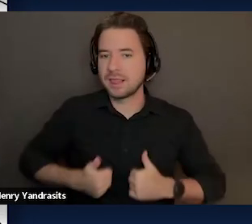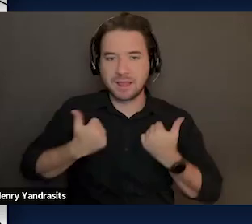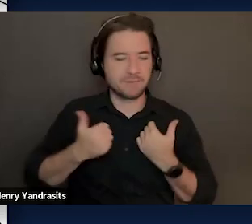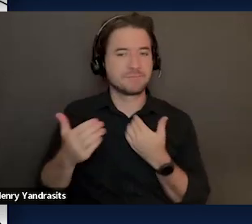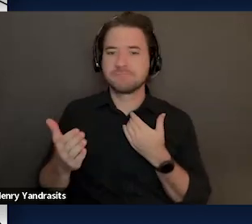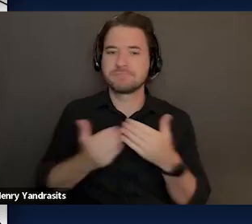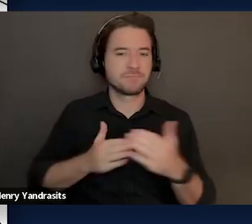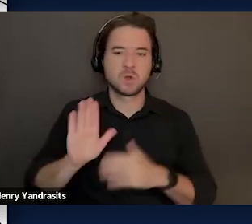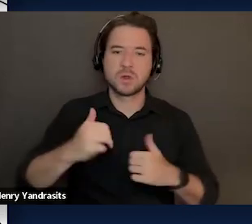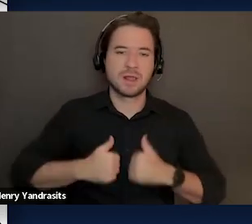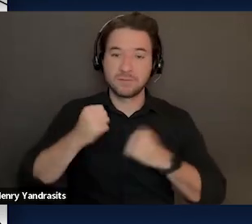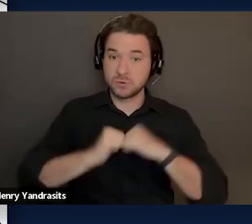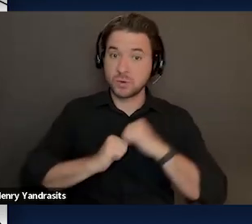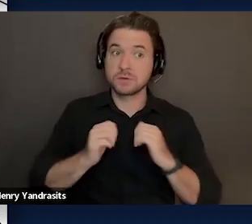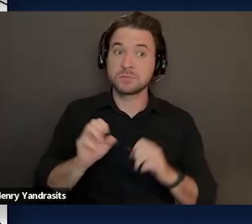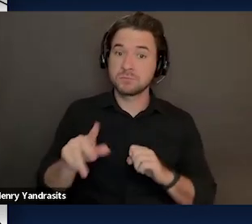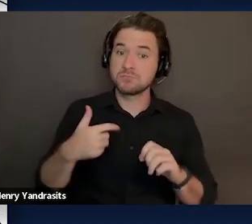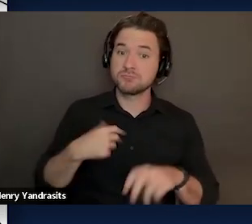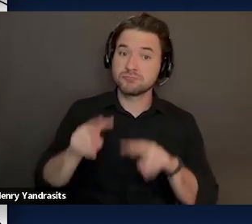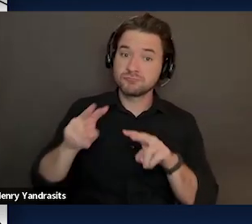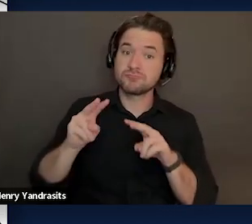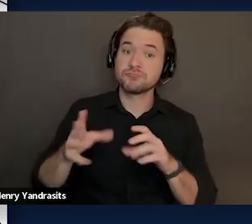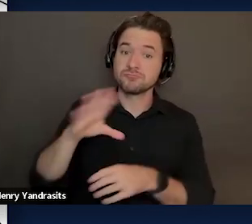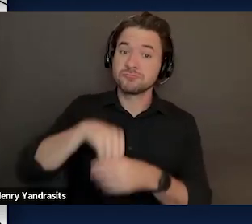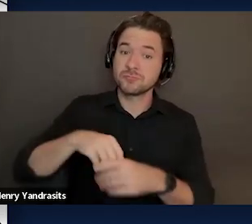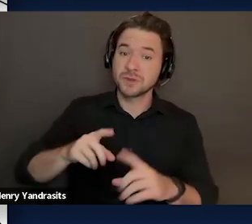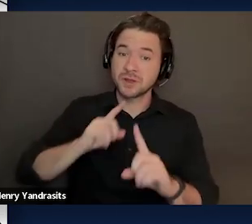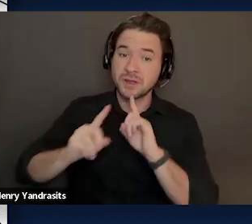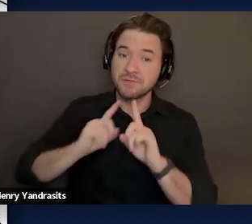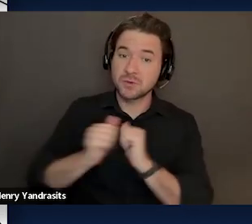So with that, I just want to say I look forward to being in conversation with the other presenters.